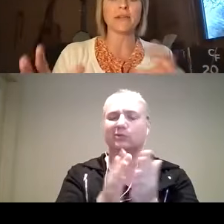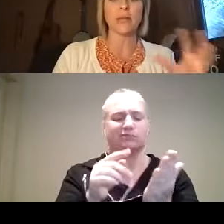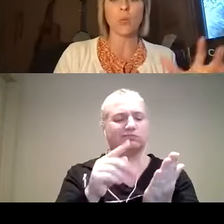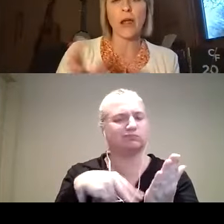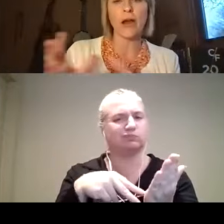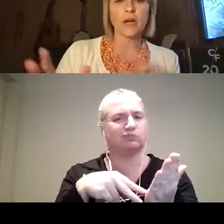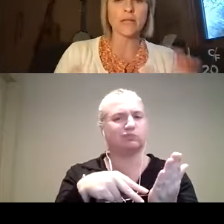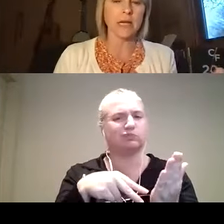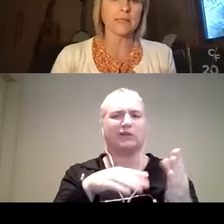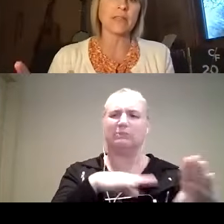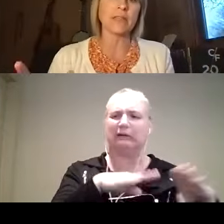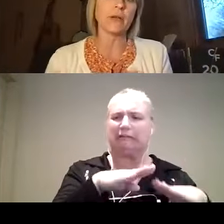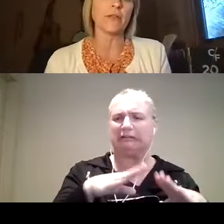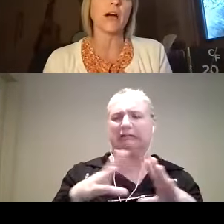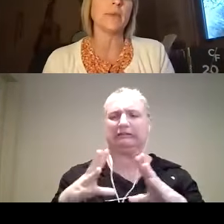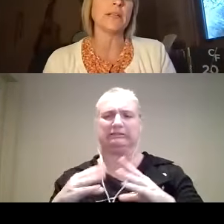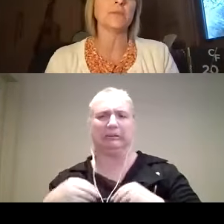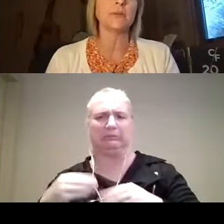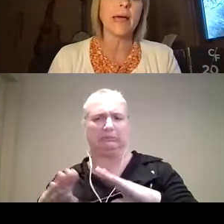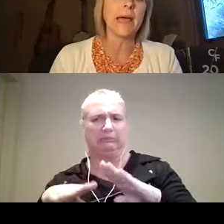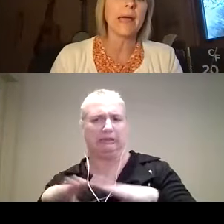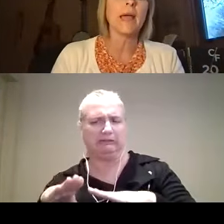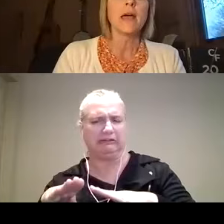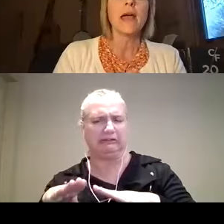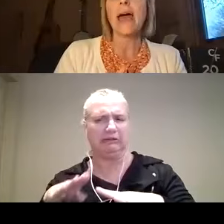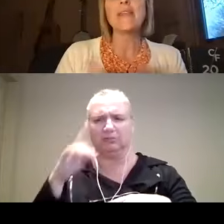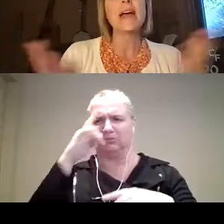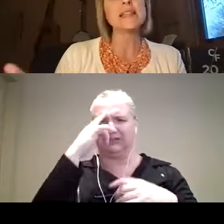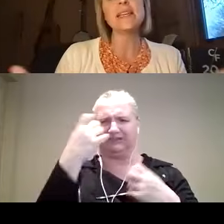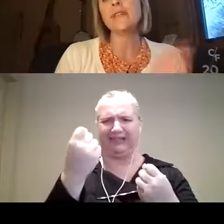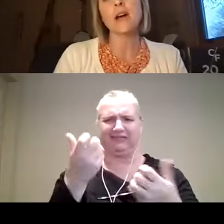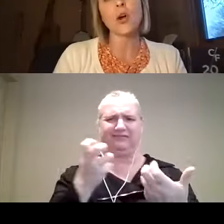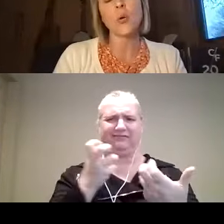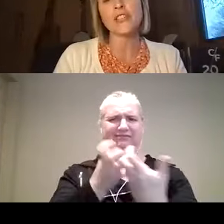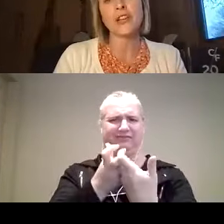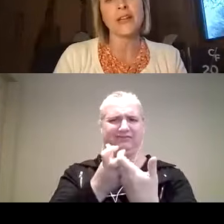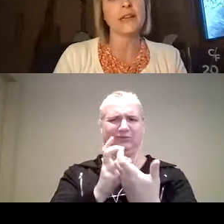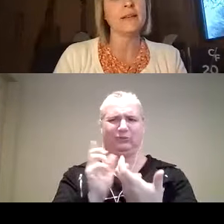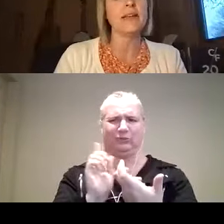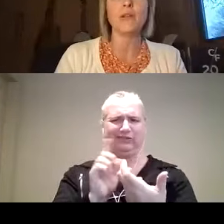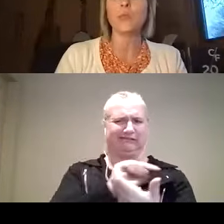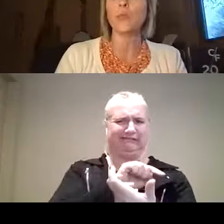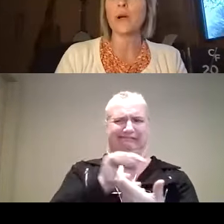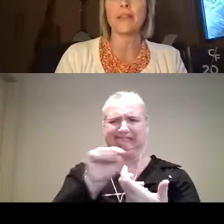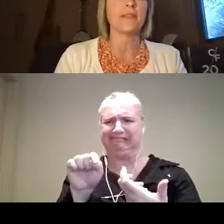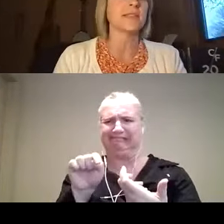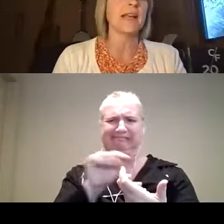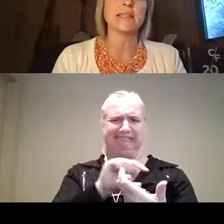it's like, where does mental health come into play? And that's even a question even with states